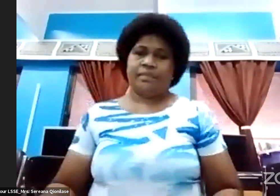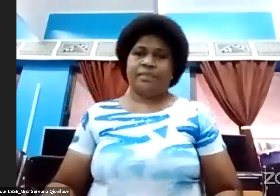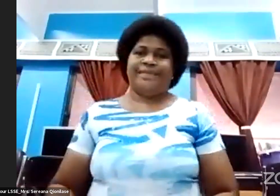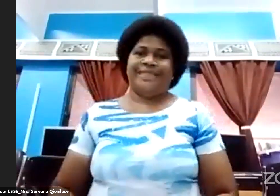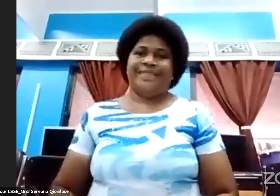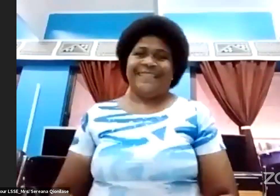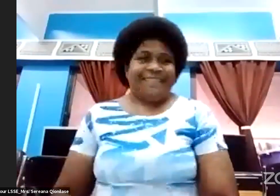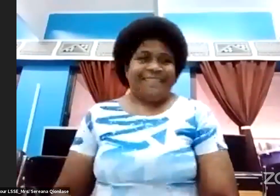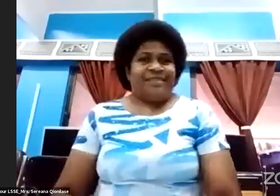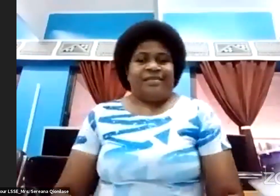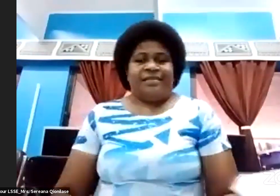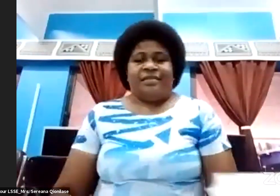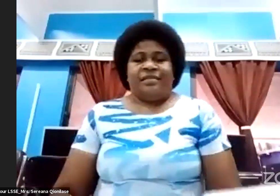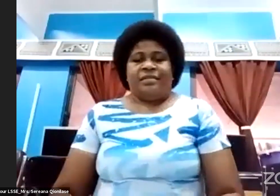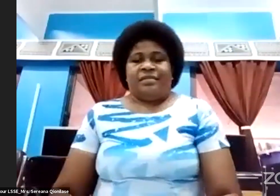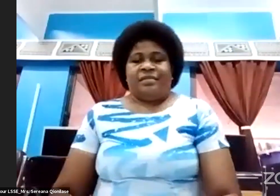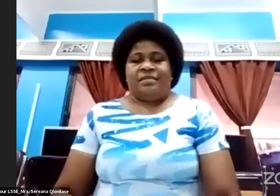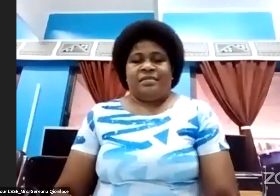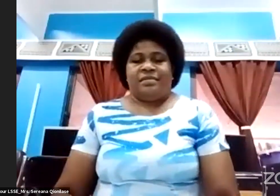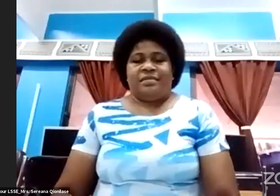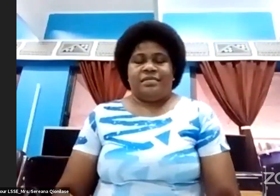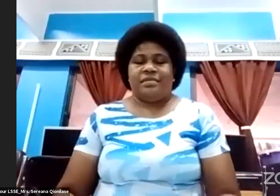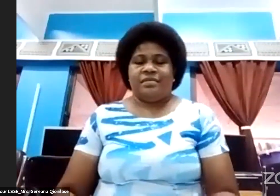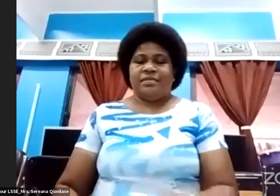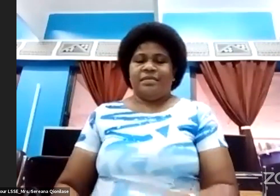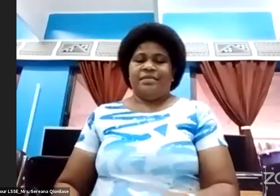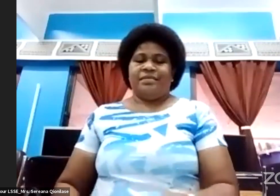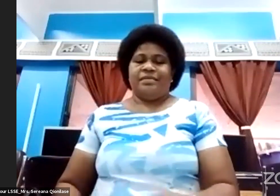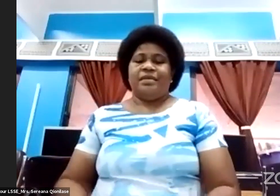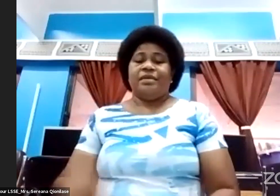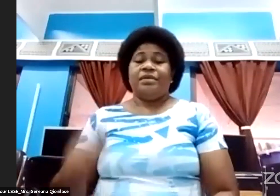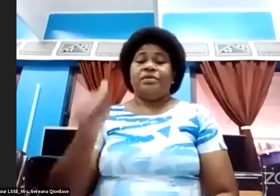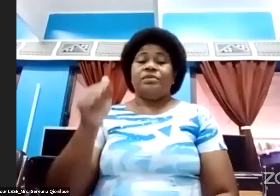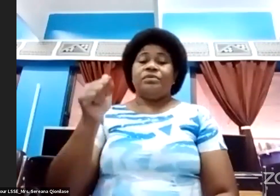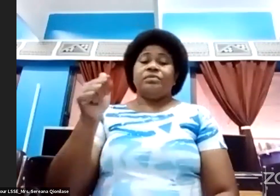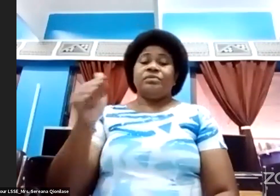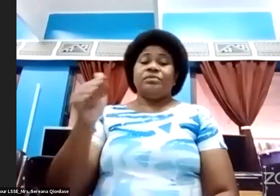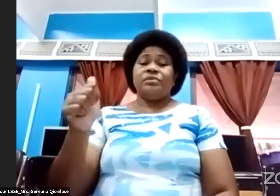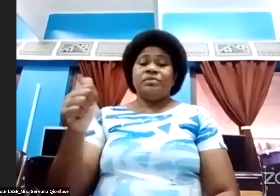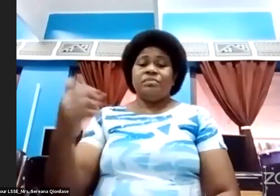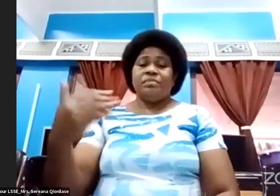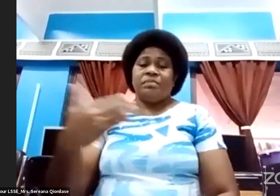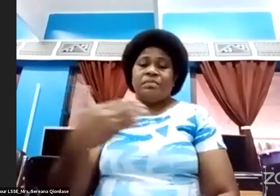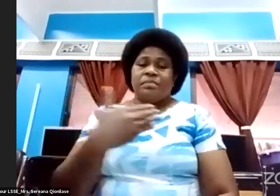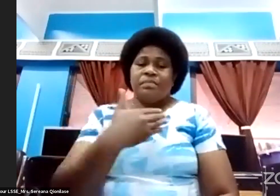If the wind on the sea stays behind.